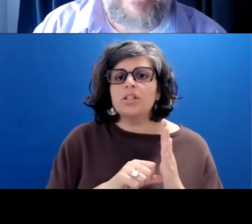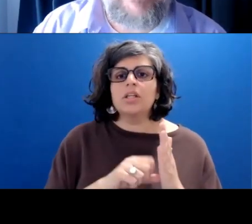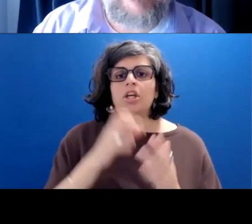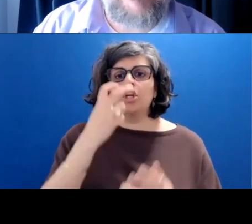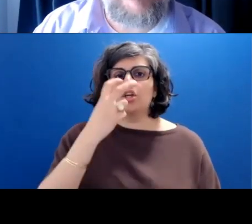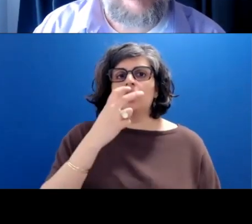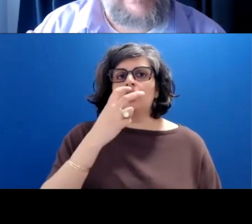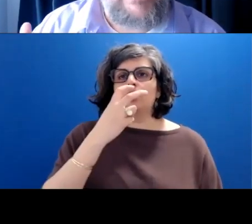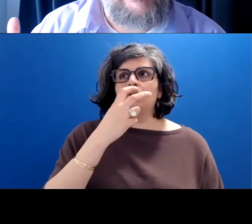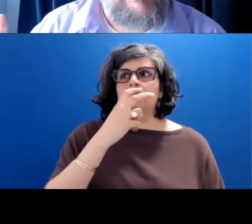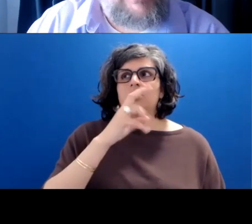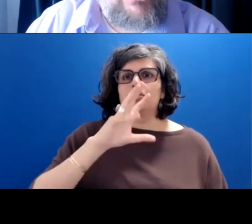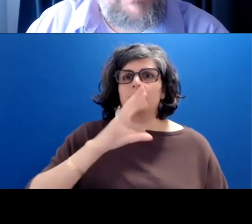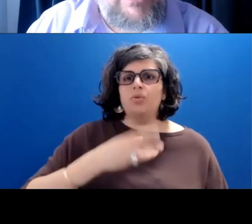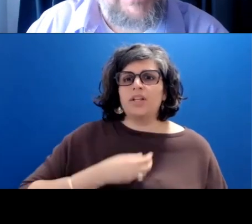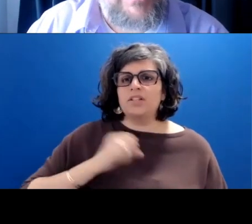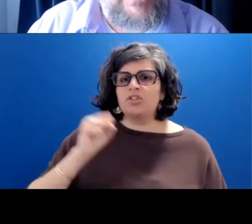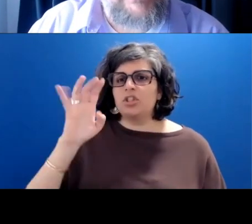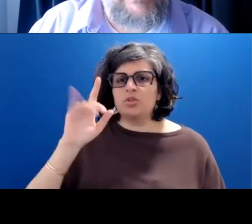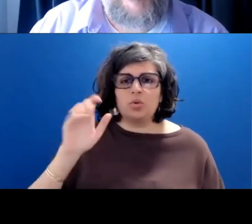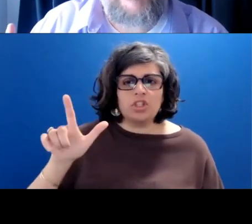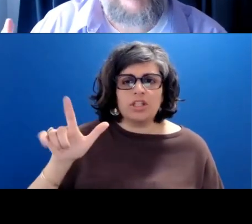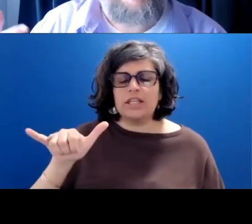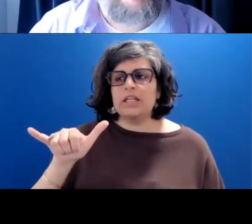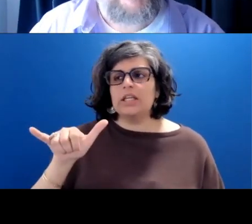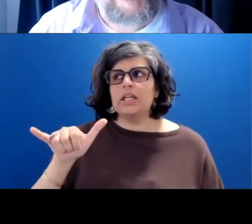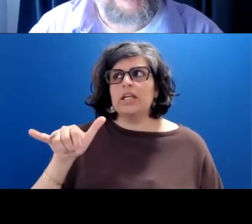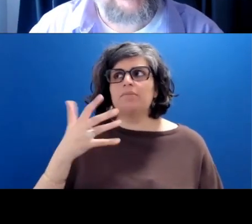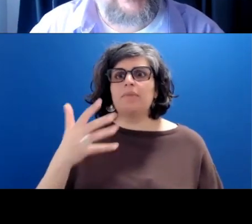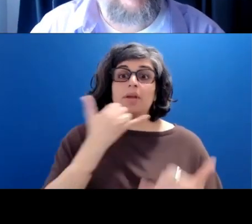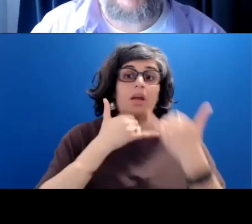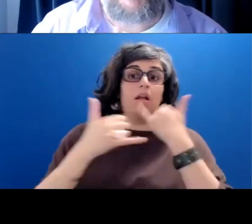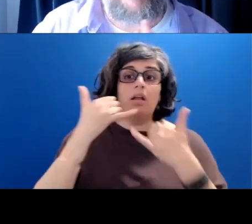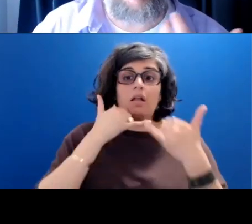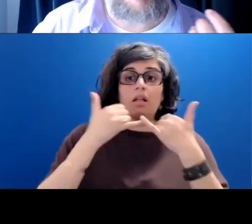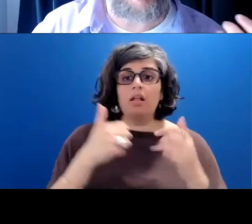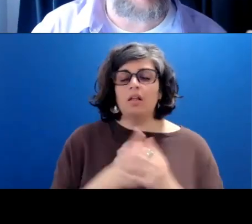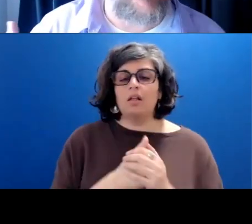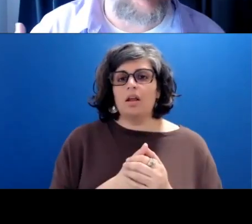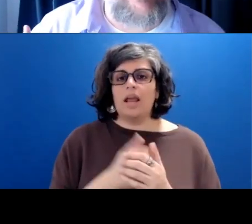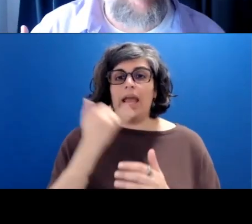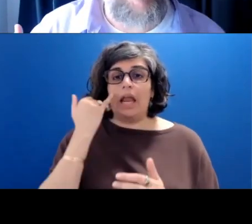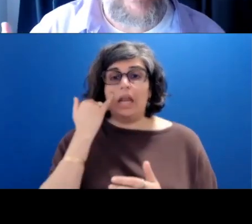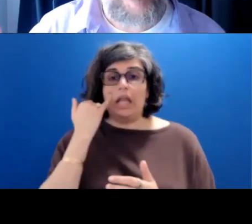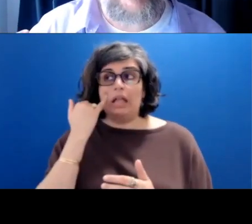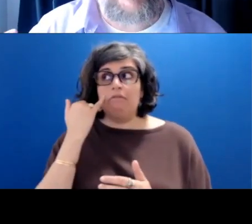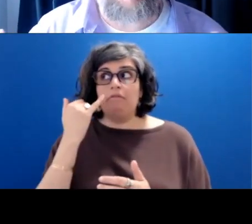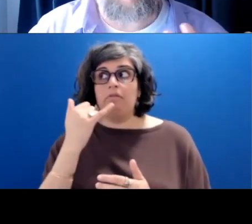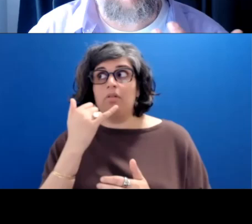that it could be a mistake. And that even if it was a mistake, that it couldn't be undone,